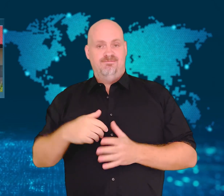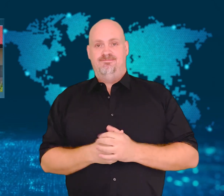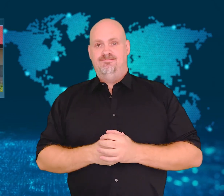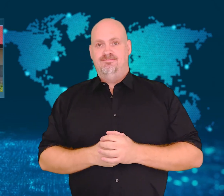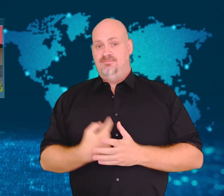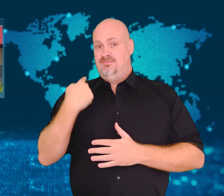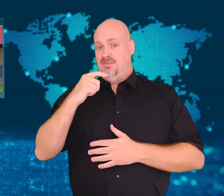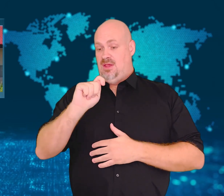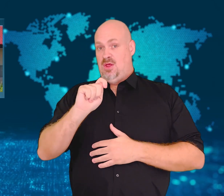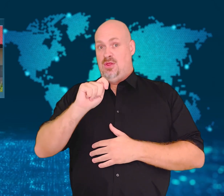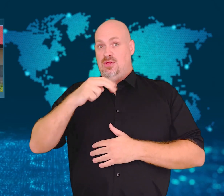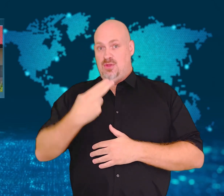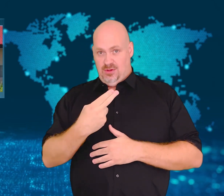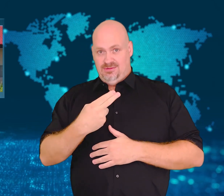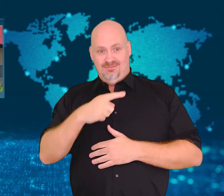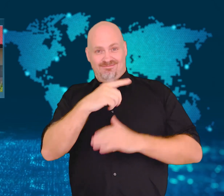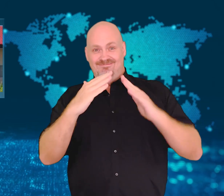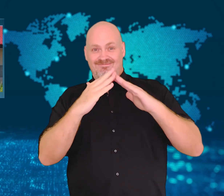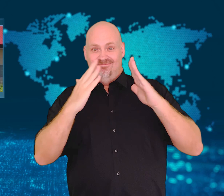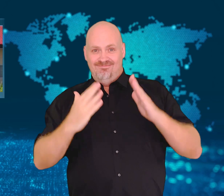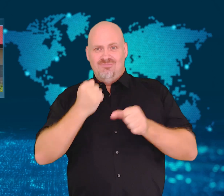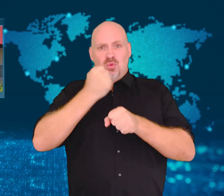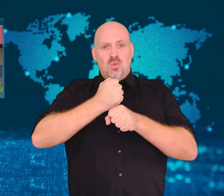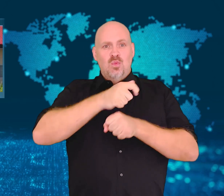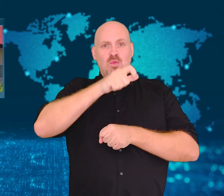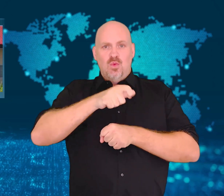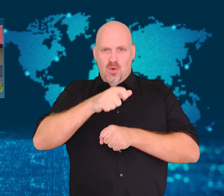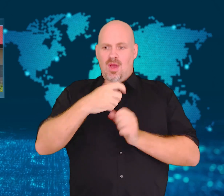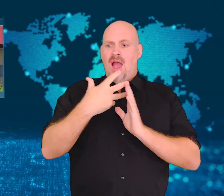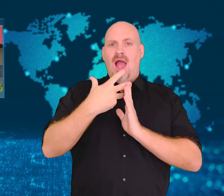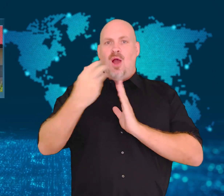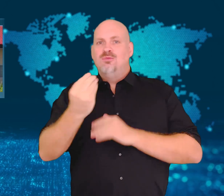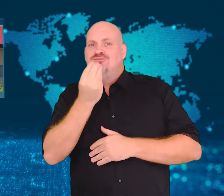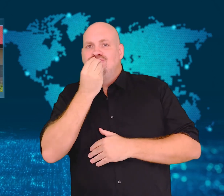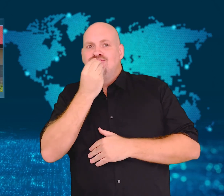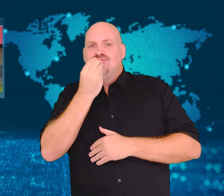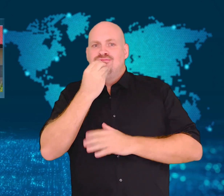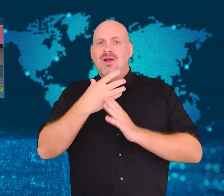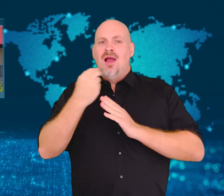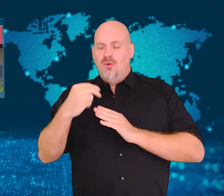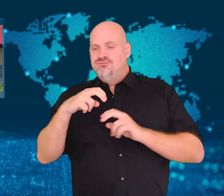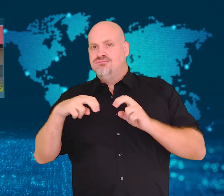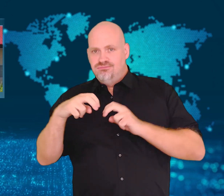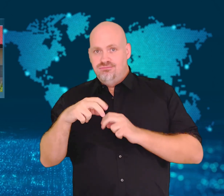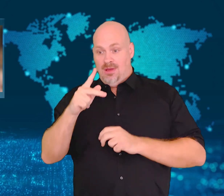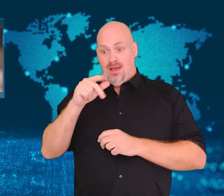Kamrab parked his car near the nursery.